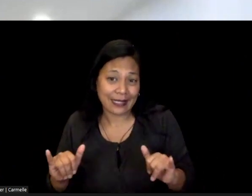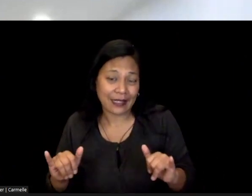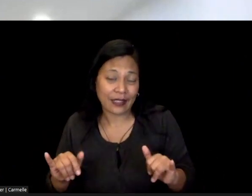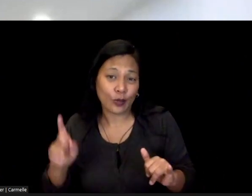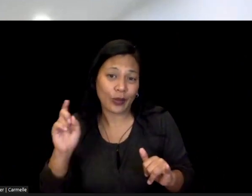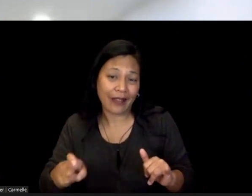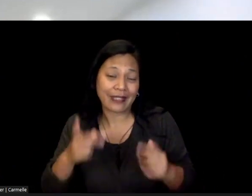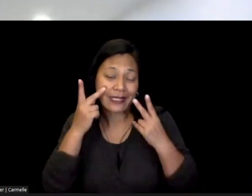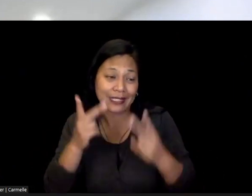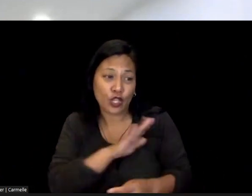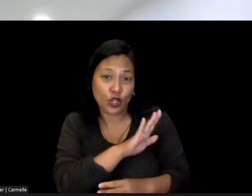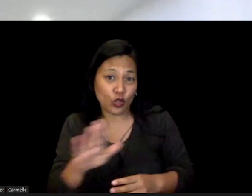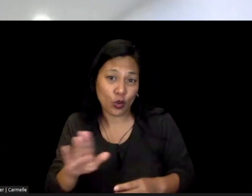We need to see what you've done.